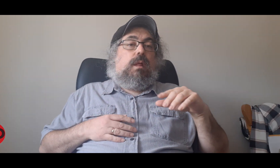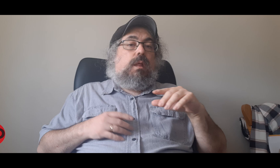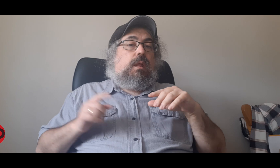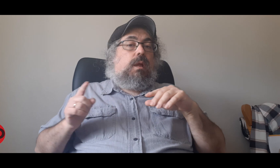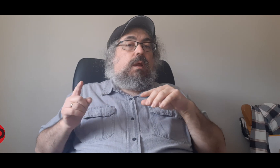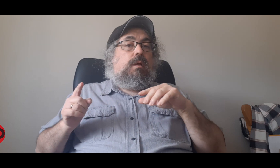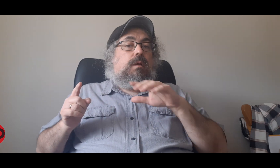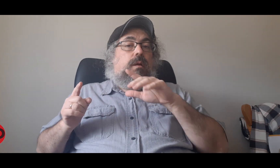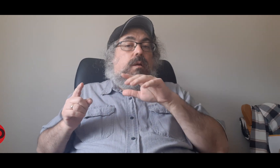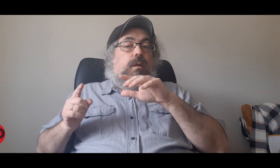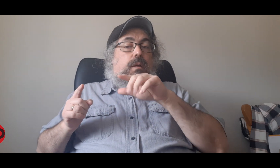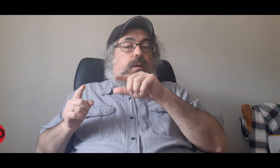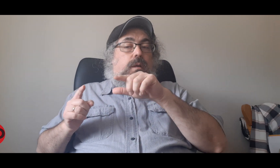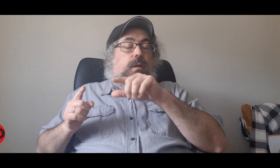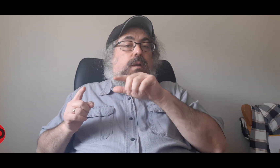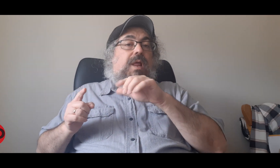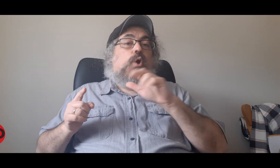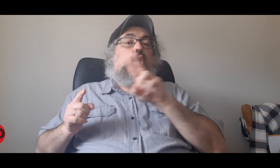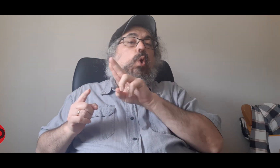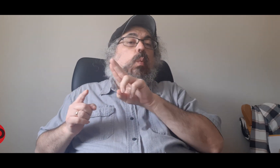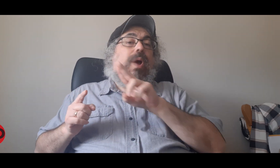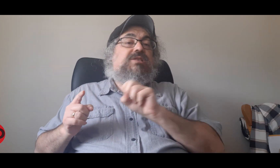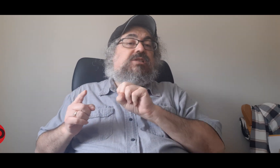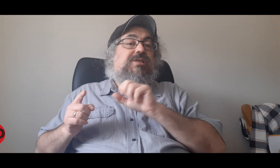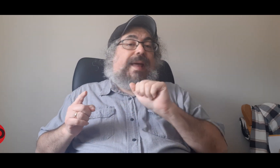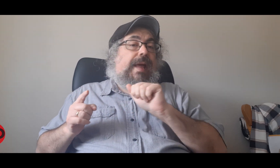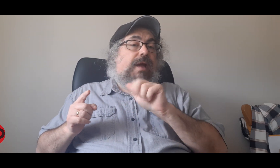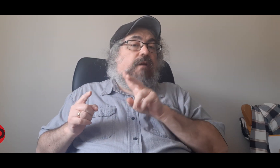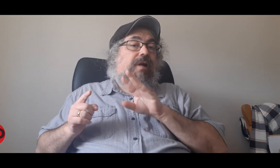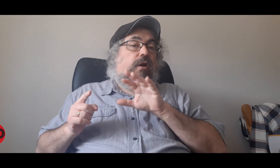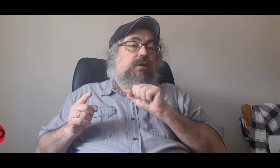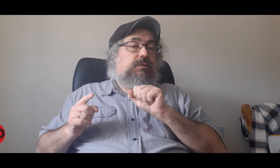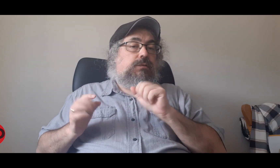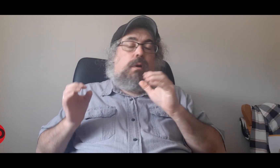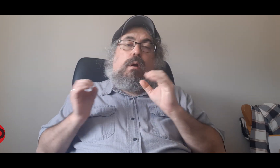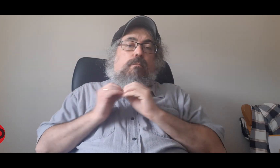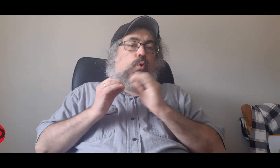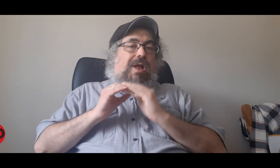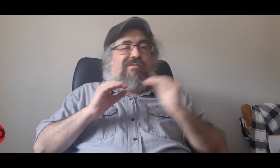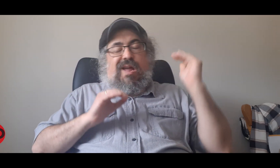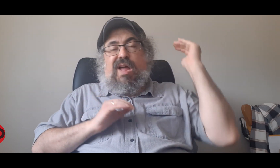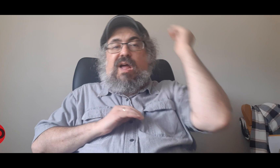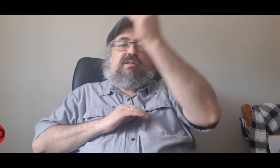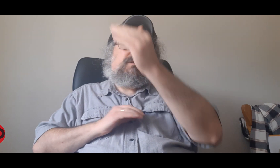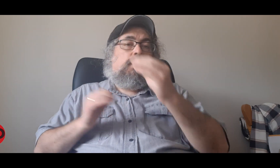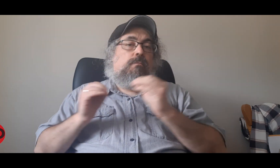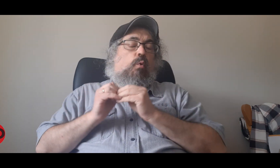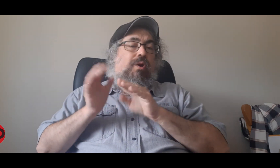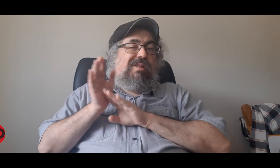in the U.S. VRS is more advanced, more developed with many more